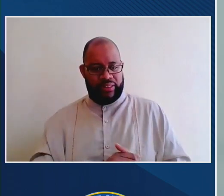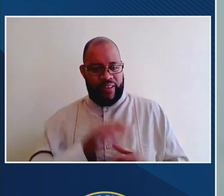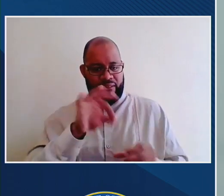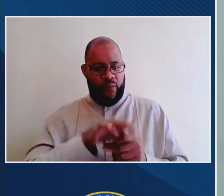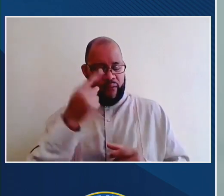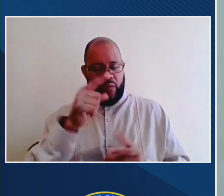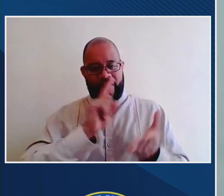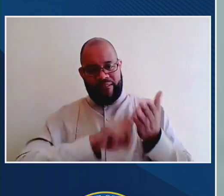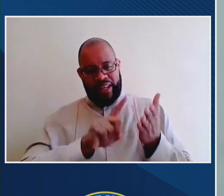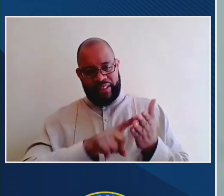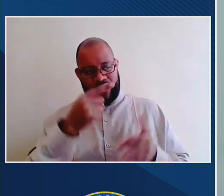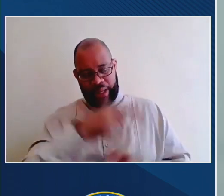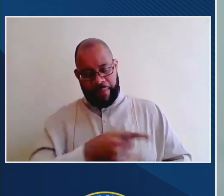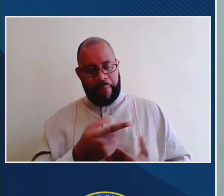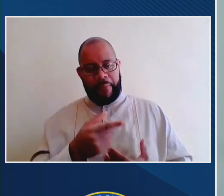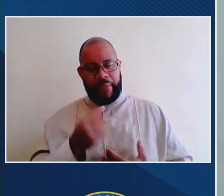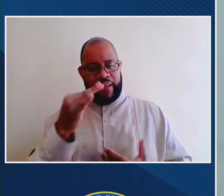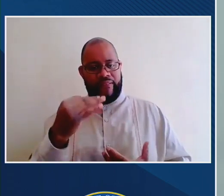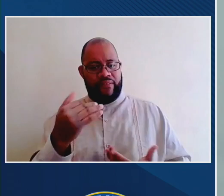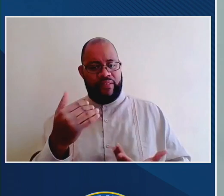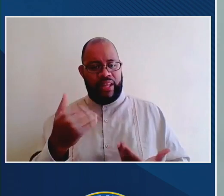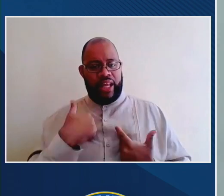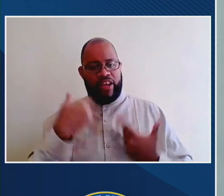him if there was a consensus to split the seat.